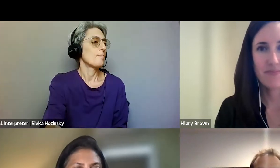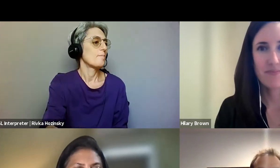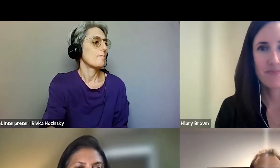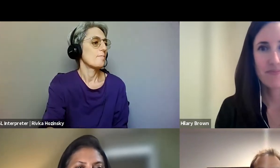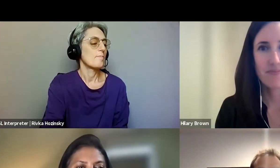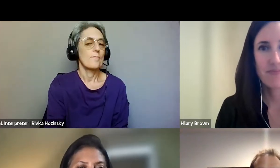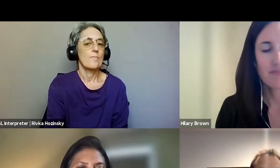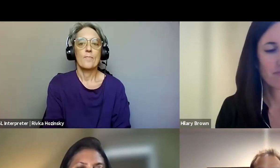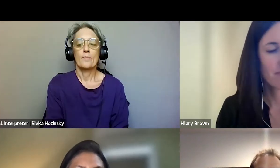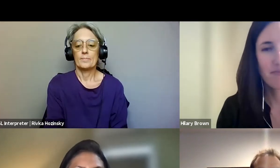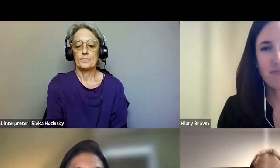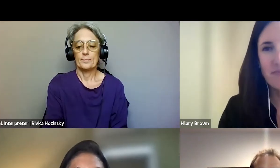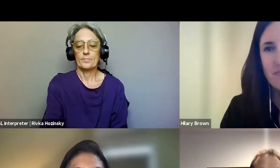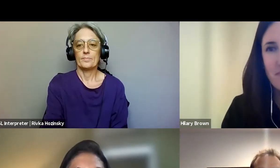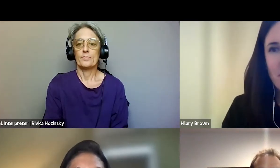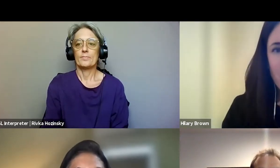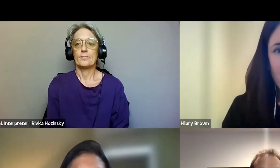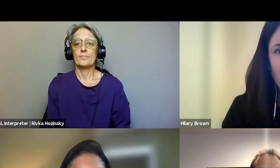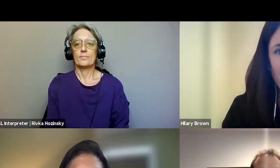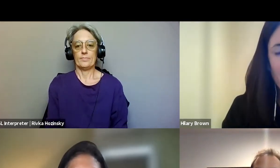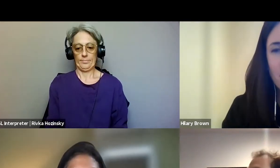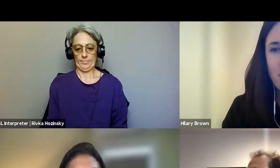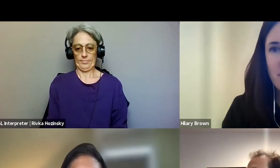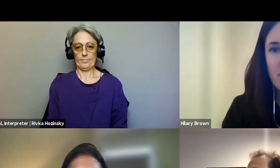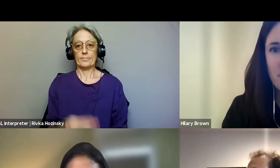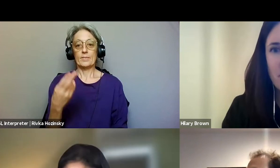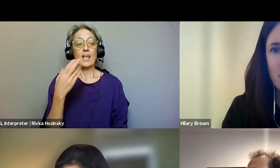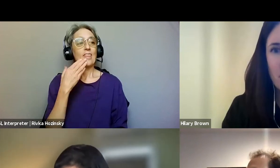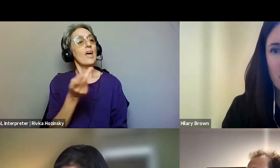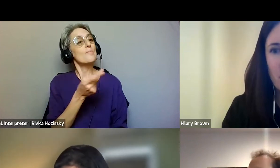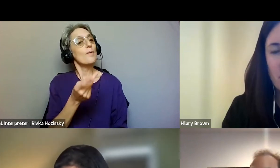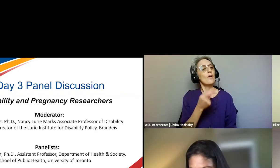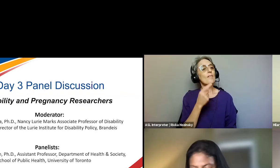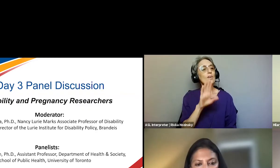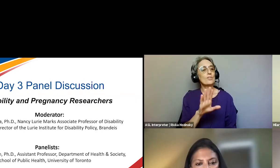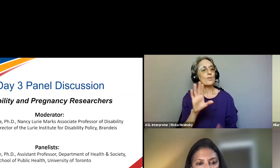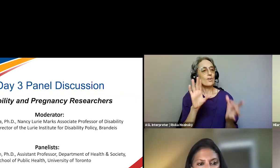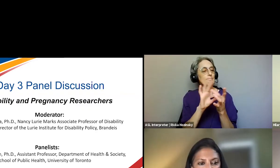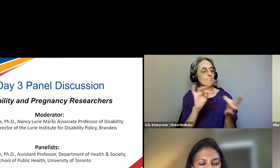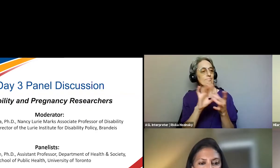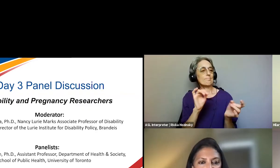Yes, thank you Hilary and Eric really for your insightful and really thoughtful presentations.